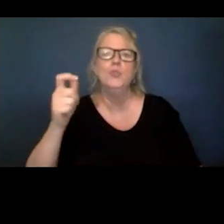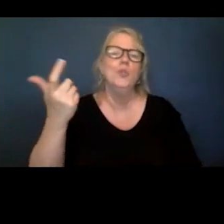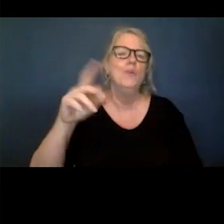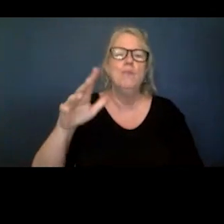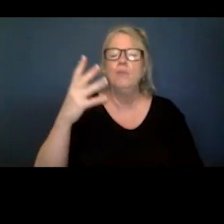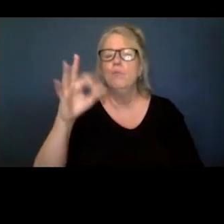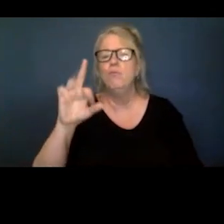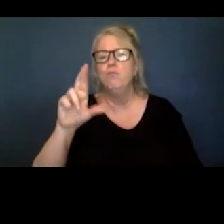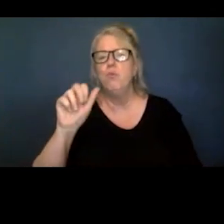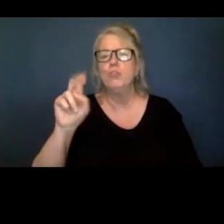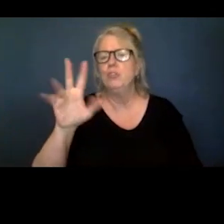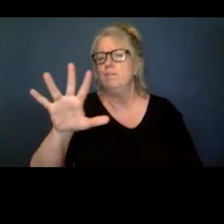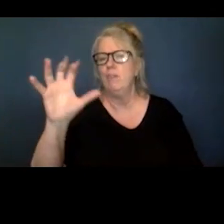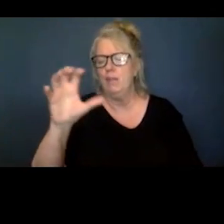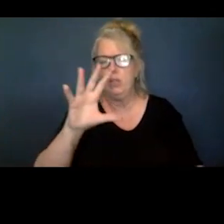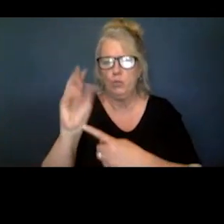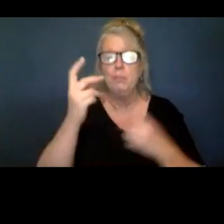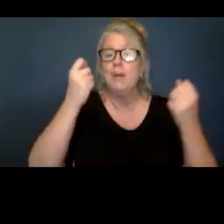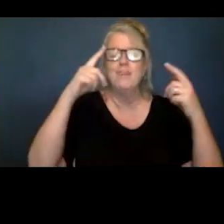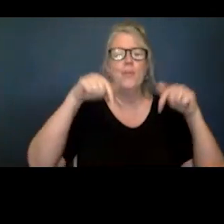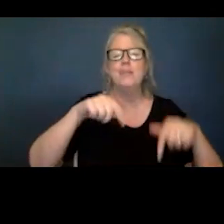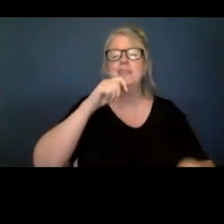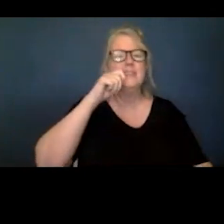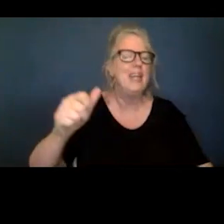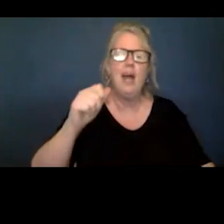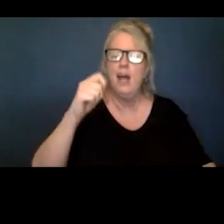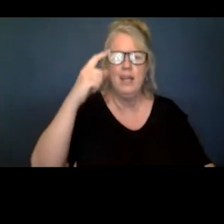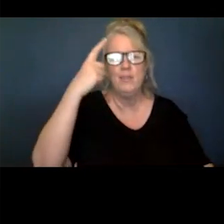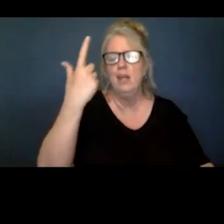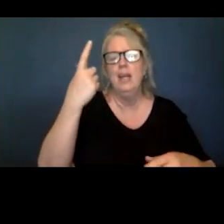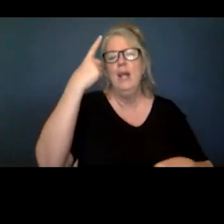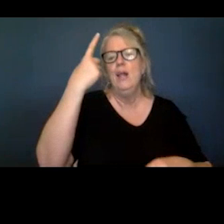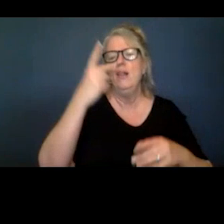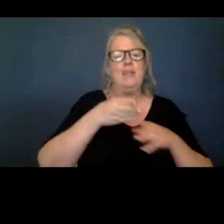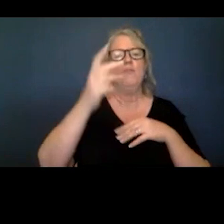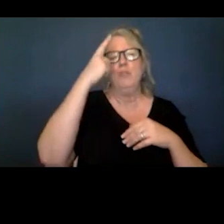reminder, this is not the field of dreams. Just because you build something like a program or